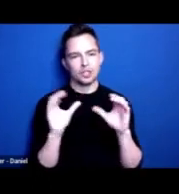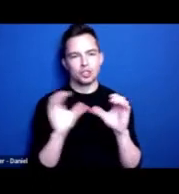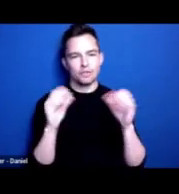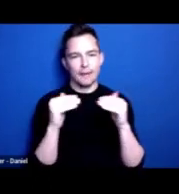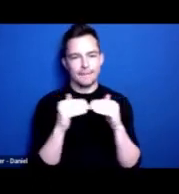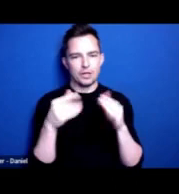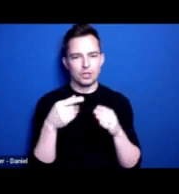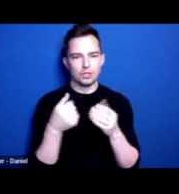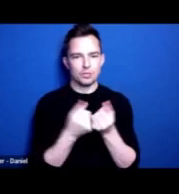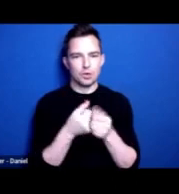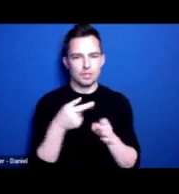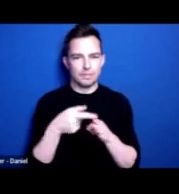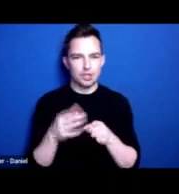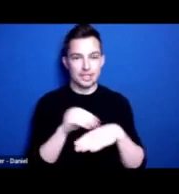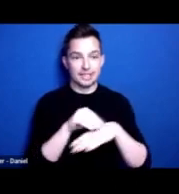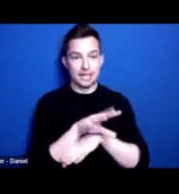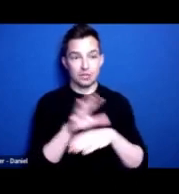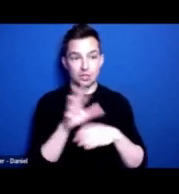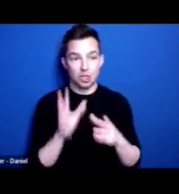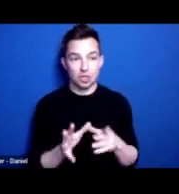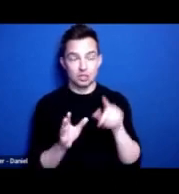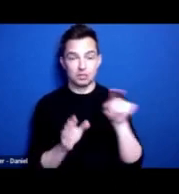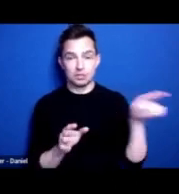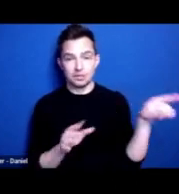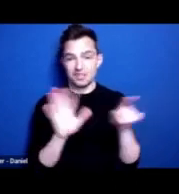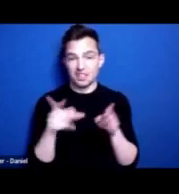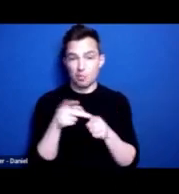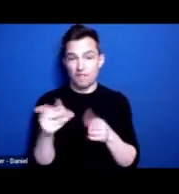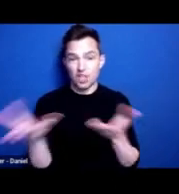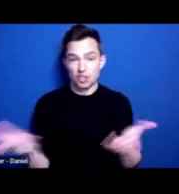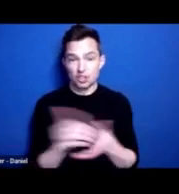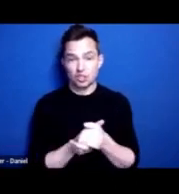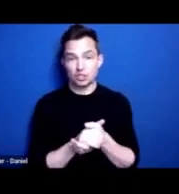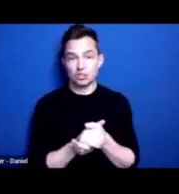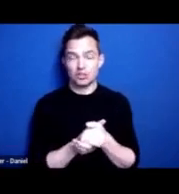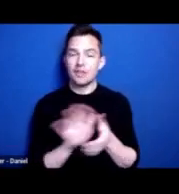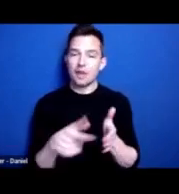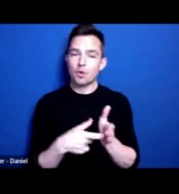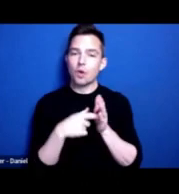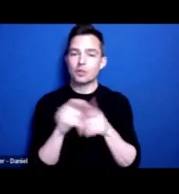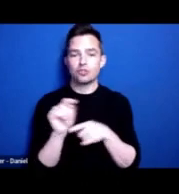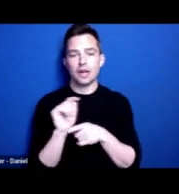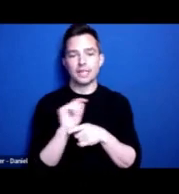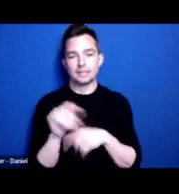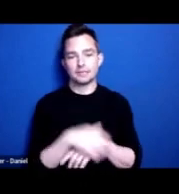requirements. Programs can be supported by SAMHSA, the Substance Abuse and Mental